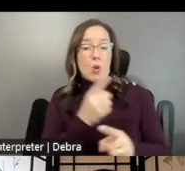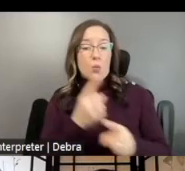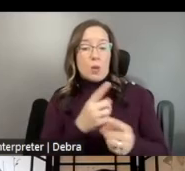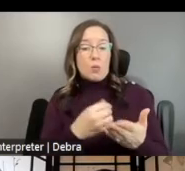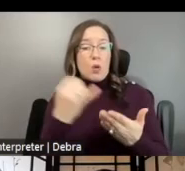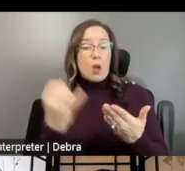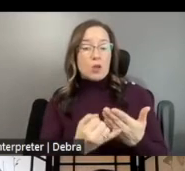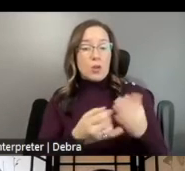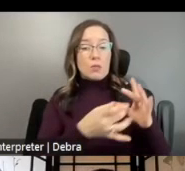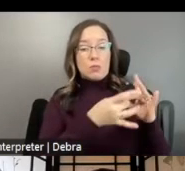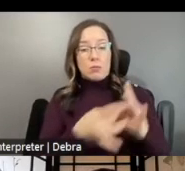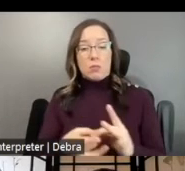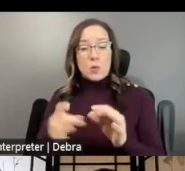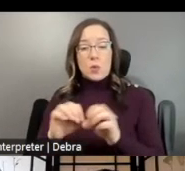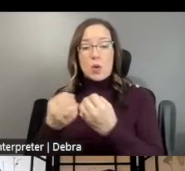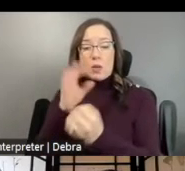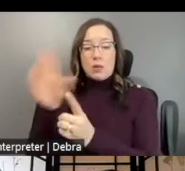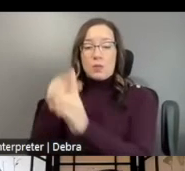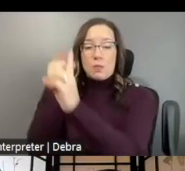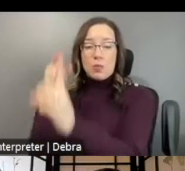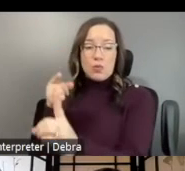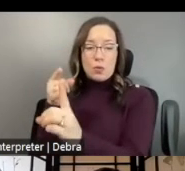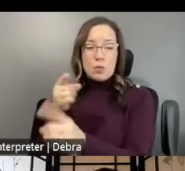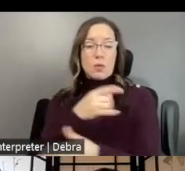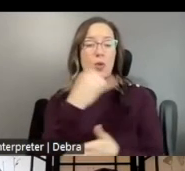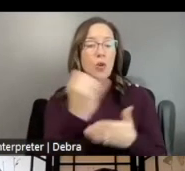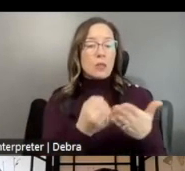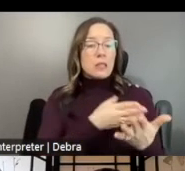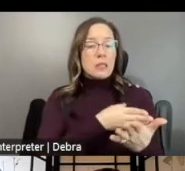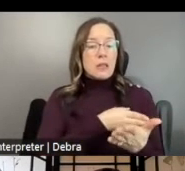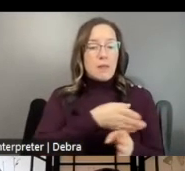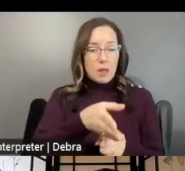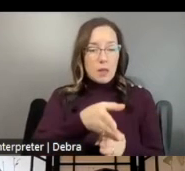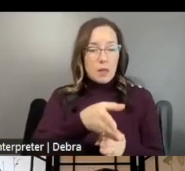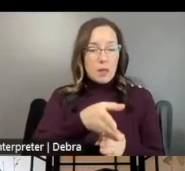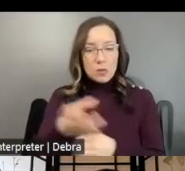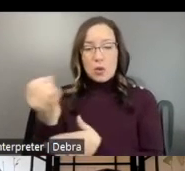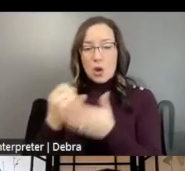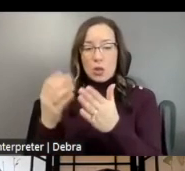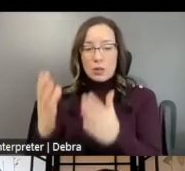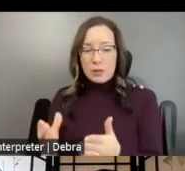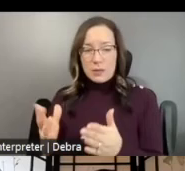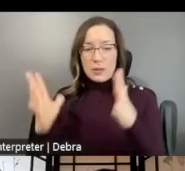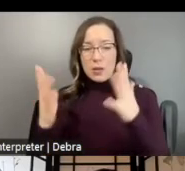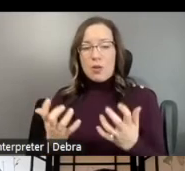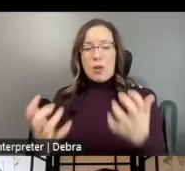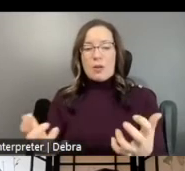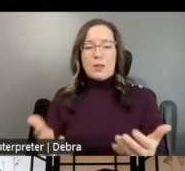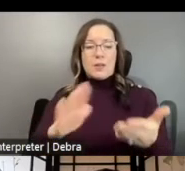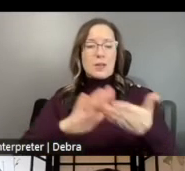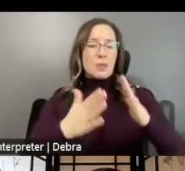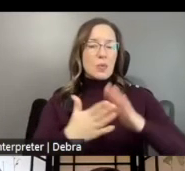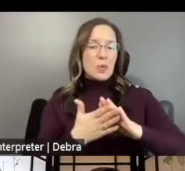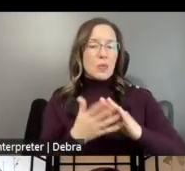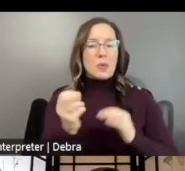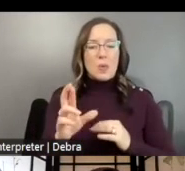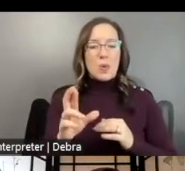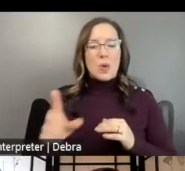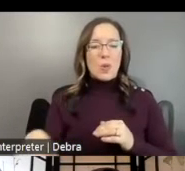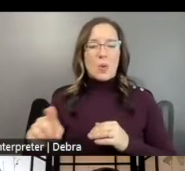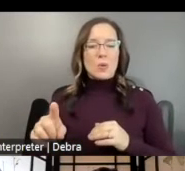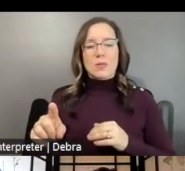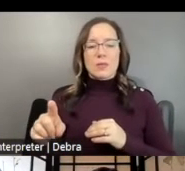TO THE ORGANIZATION'S MISSION, ARTISTIC FIELD, ARTISTS AUDIENCE, COMMUNITY, AND/OR CONSTITUENCY,